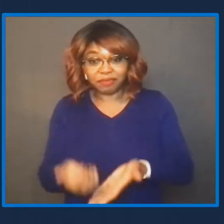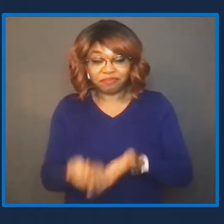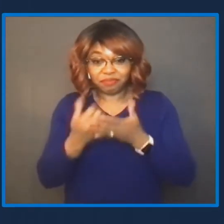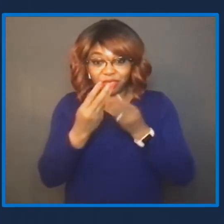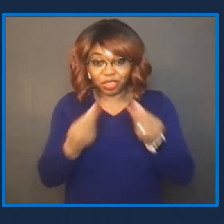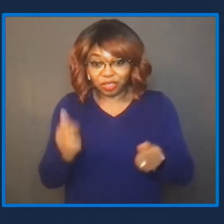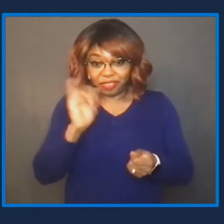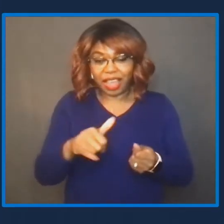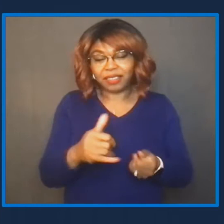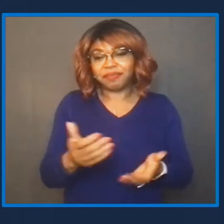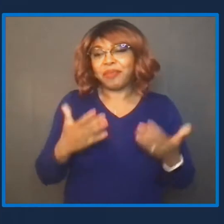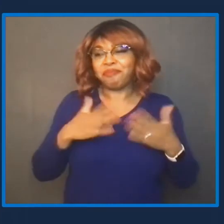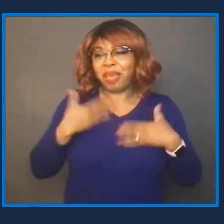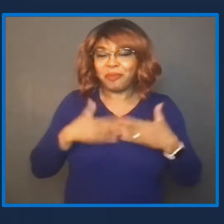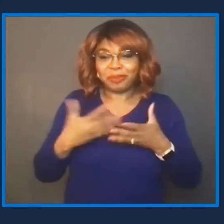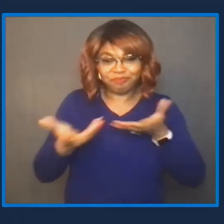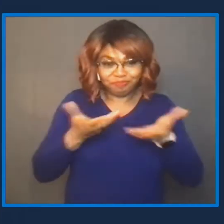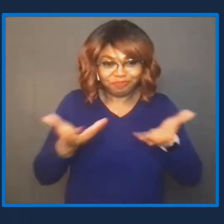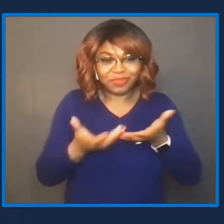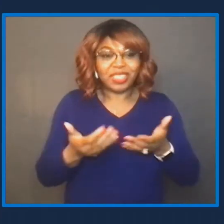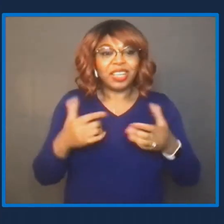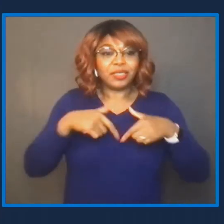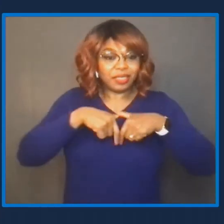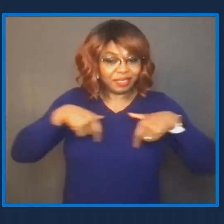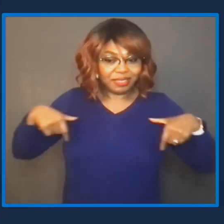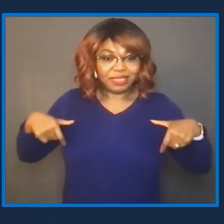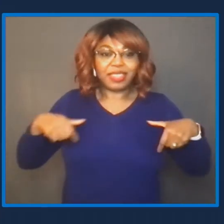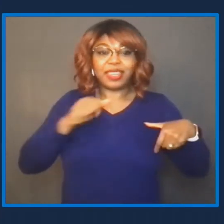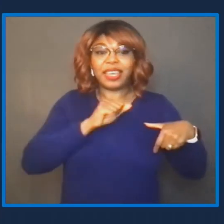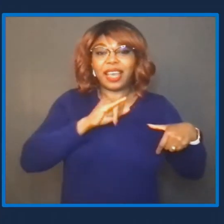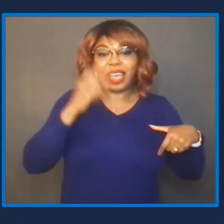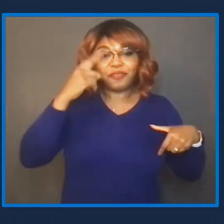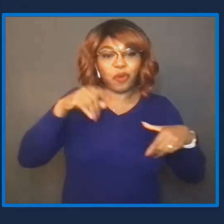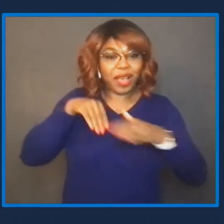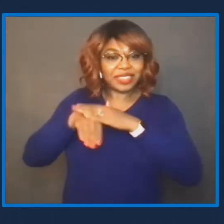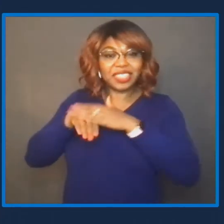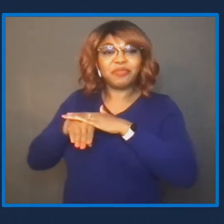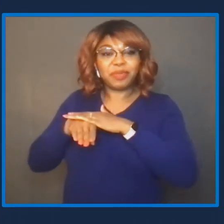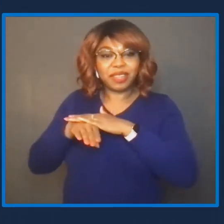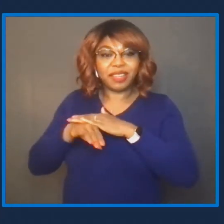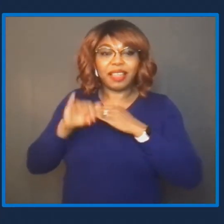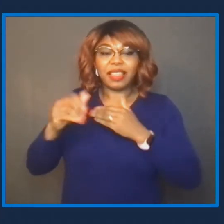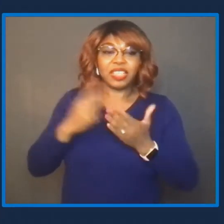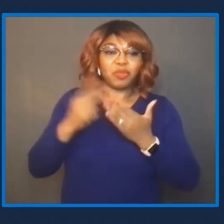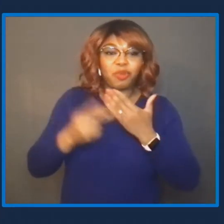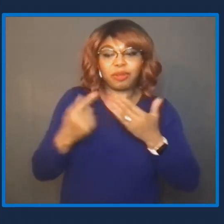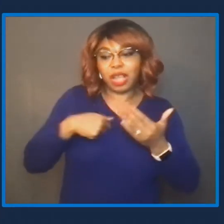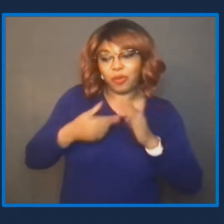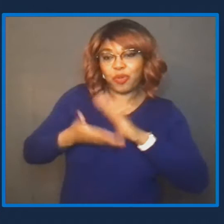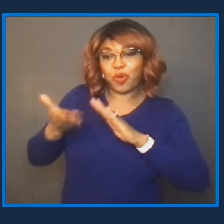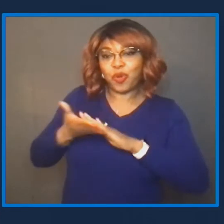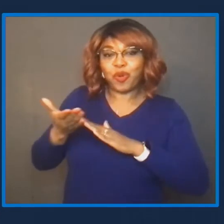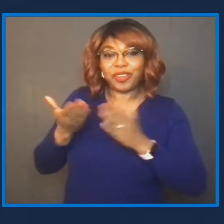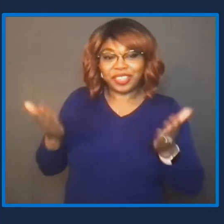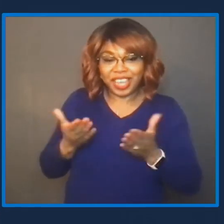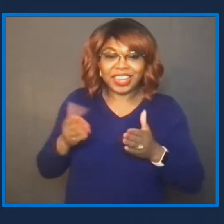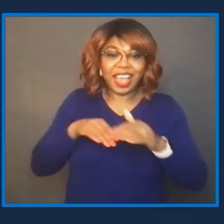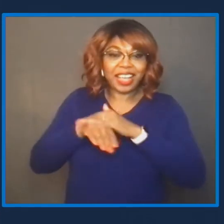I'm wearing a t-shirt that says 'AI for Accessibility' on it which is a program that we run within our accessibility team. Great to be back with you, Jessica